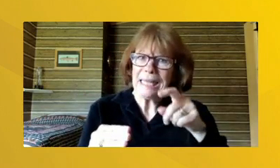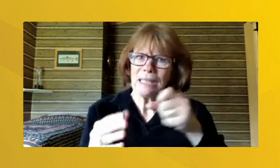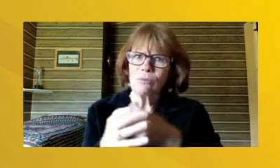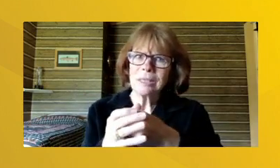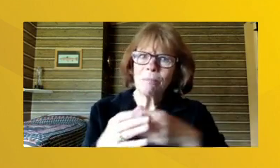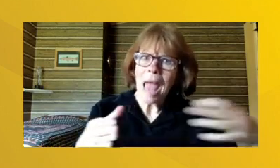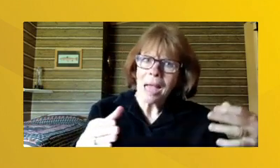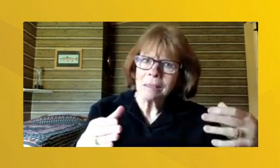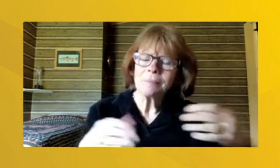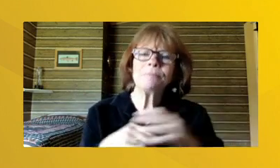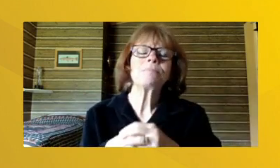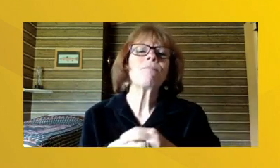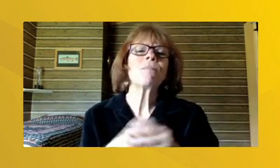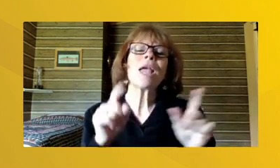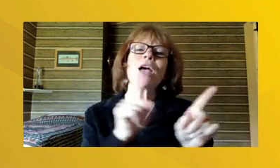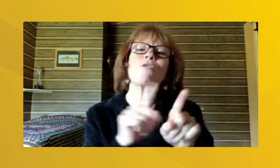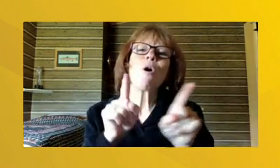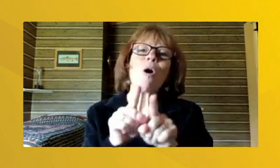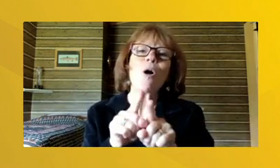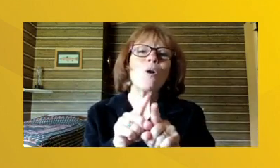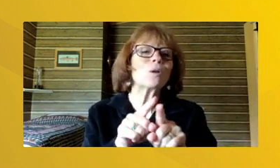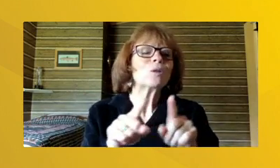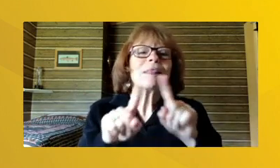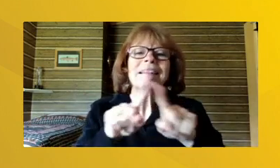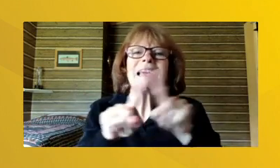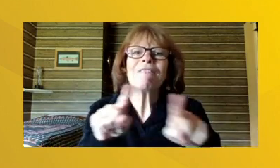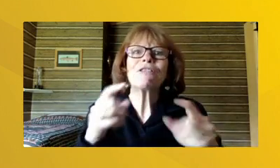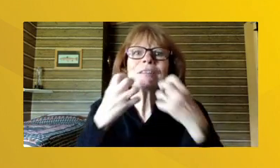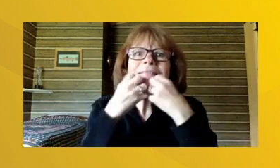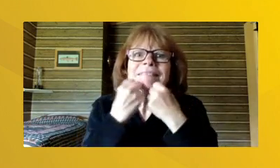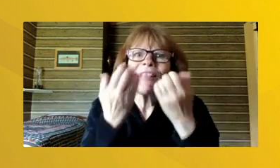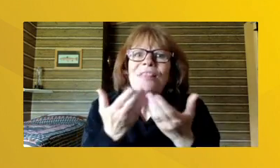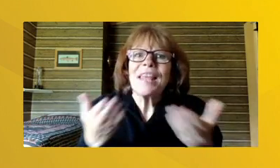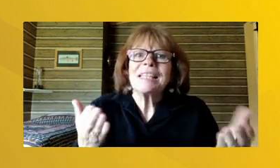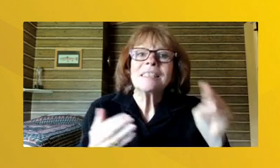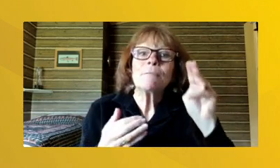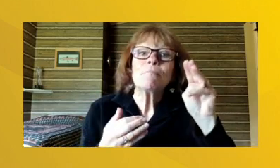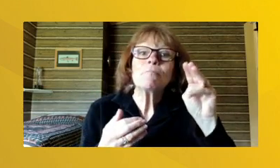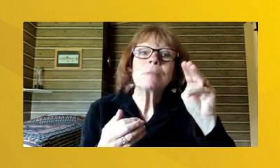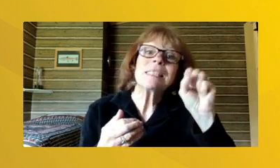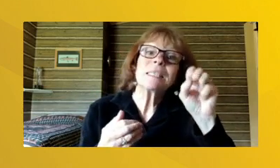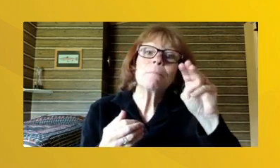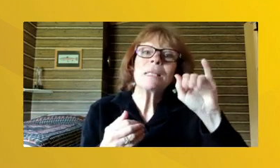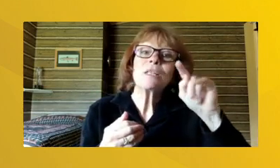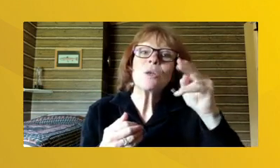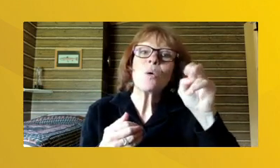share all of the amazing treasures that the suspension has to offer with Head Start all across the country.